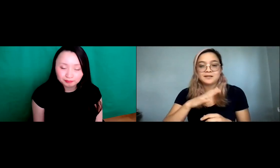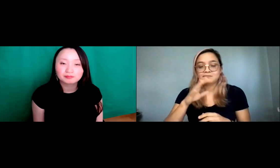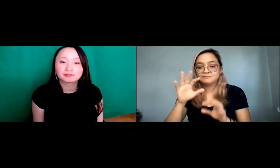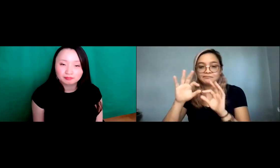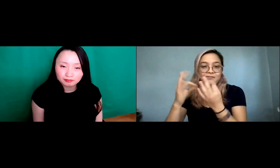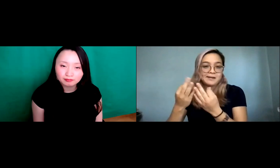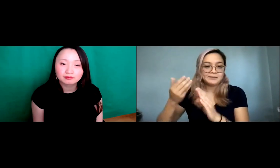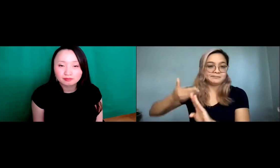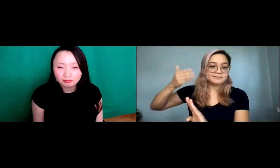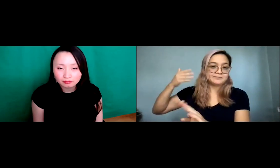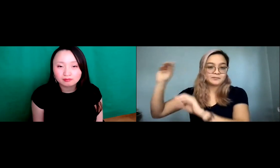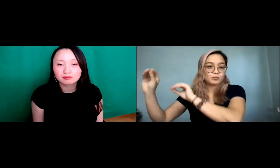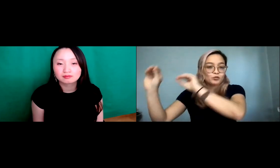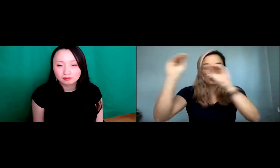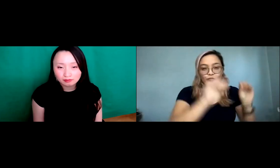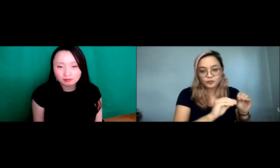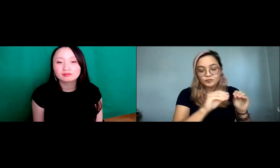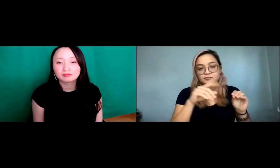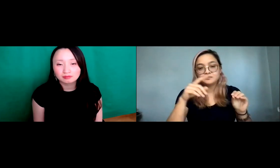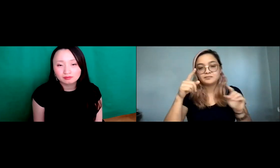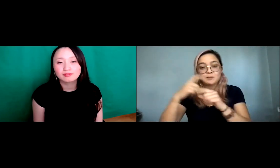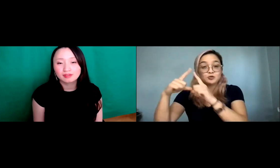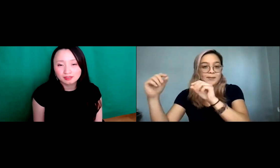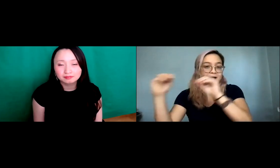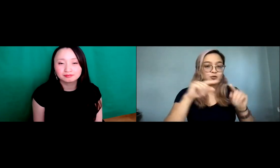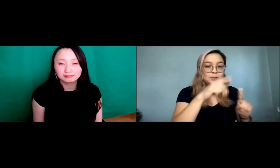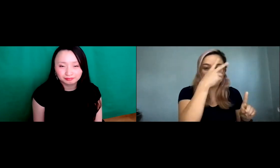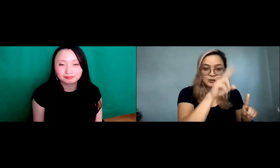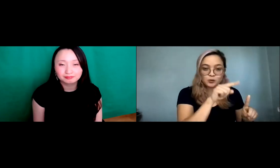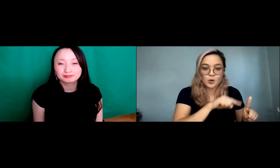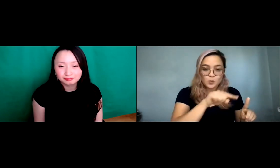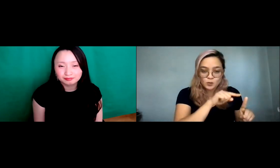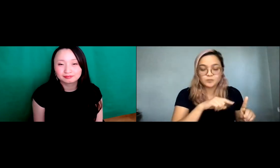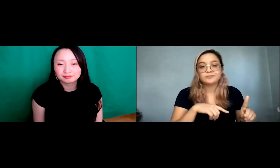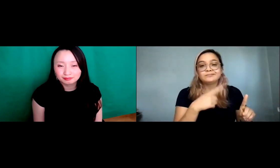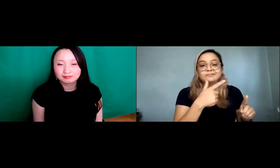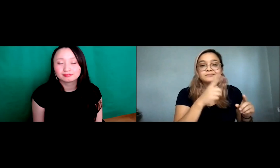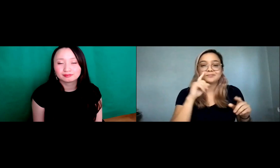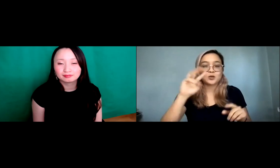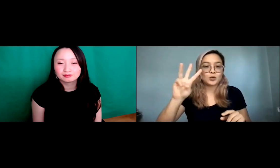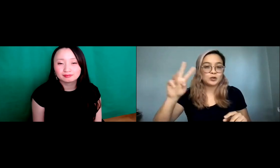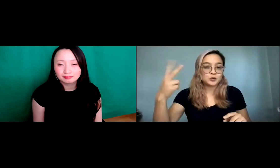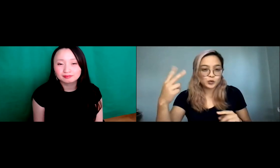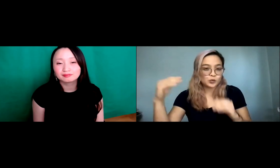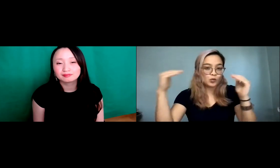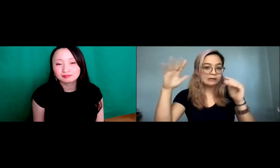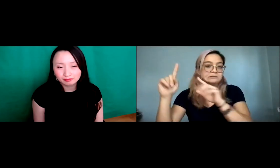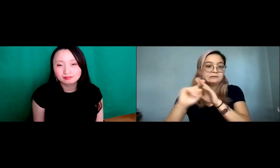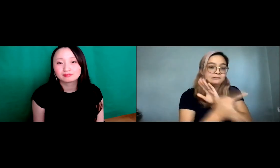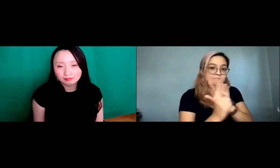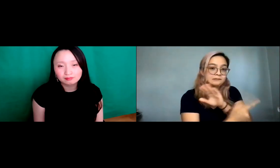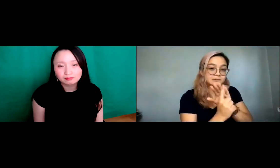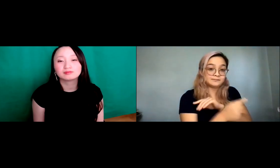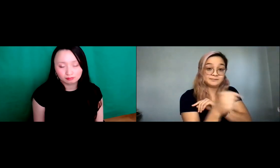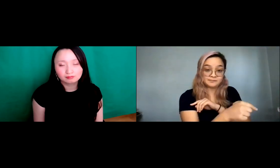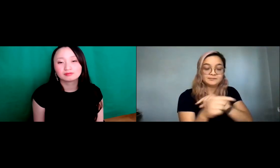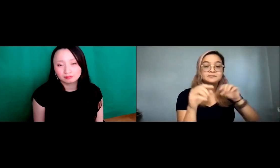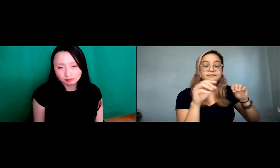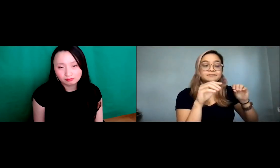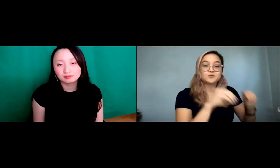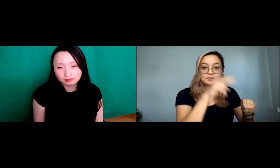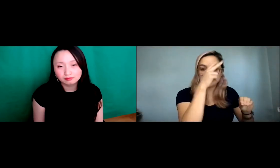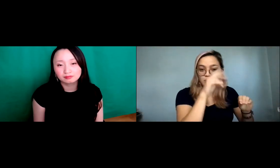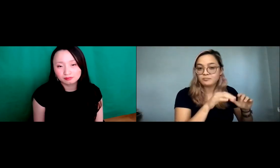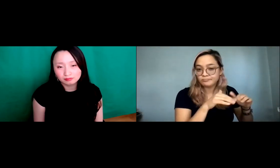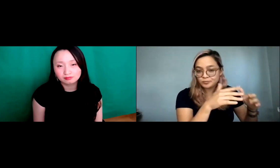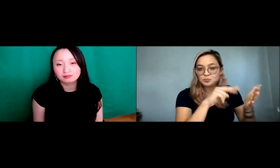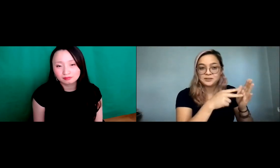I don't know a lot about the Japanese side of me.